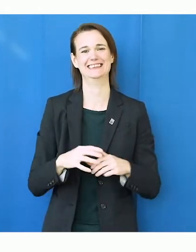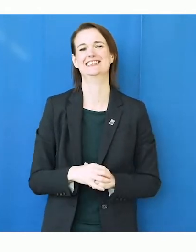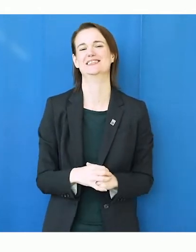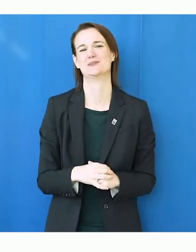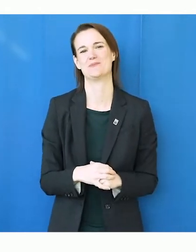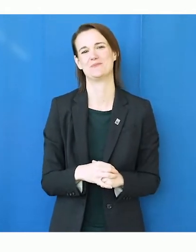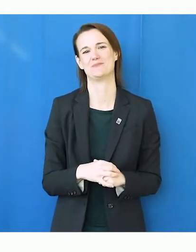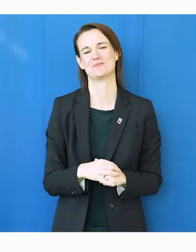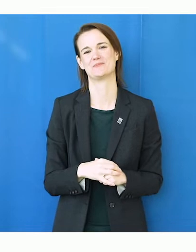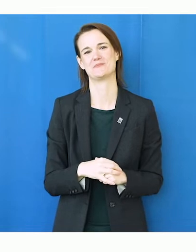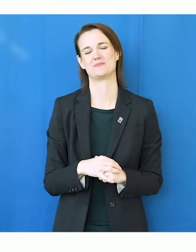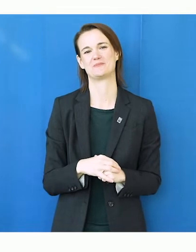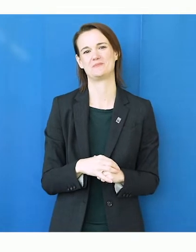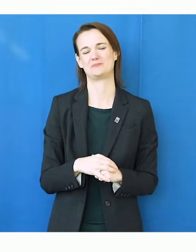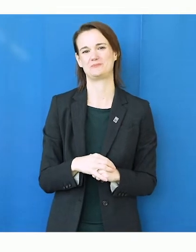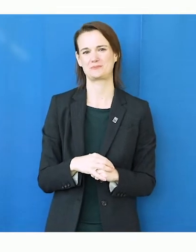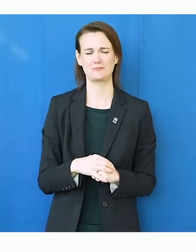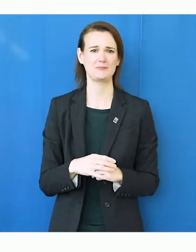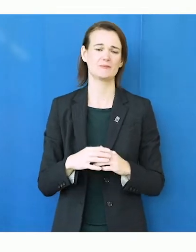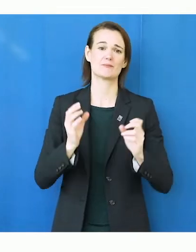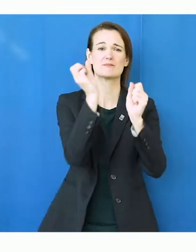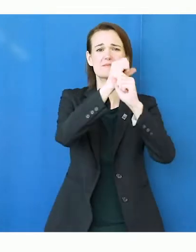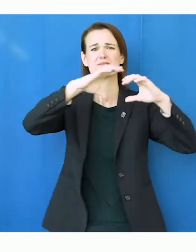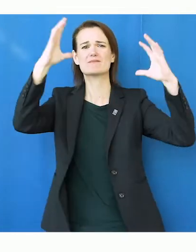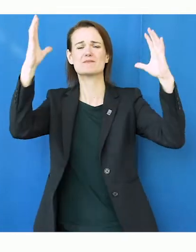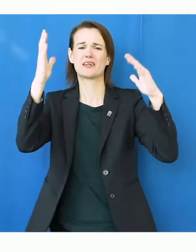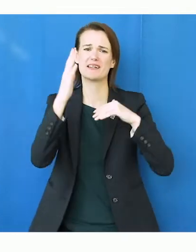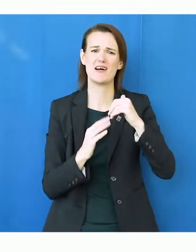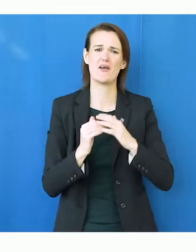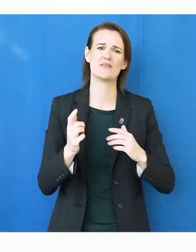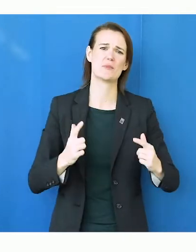Everyone dreams of having a comfortable life with that dream job or business, but not everyone